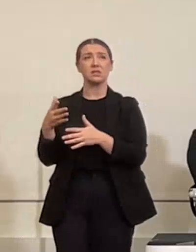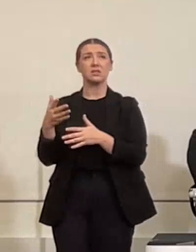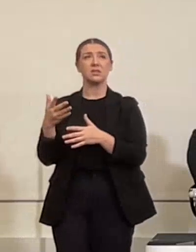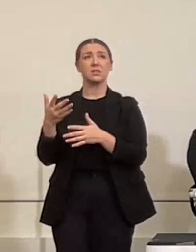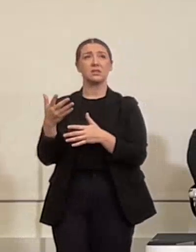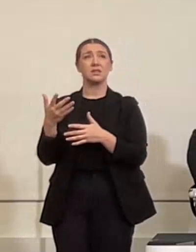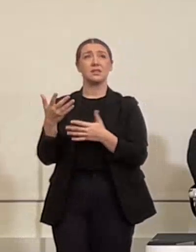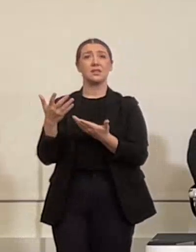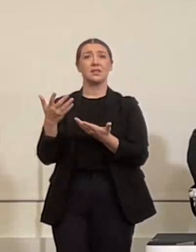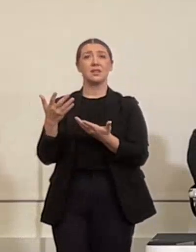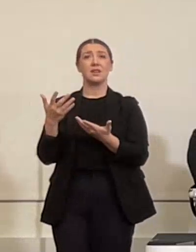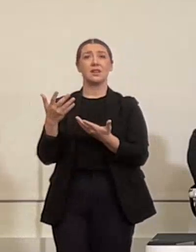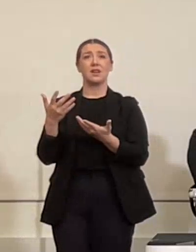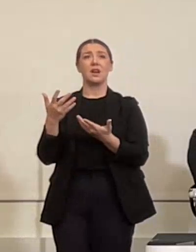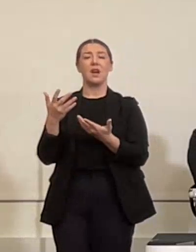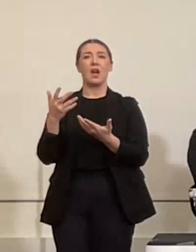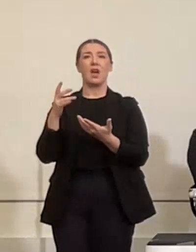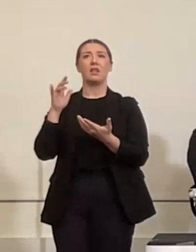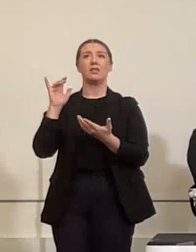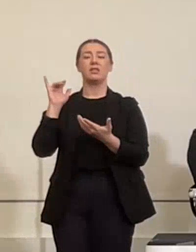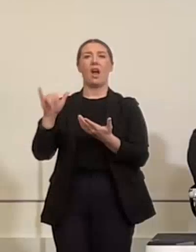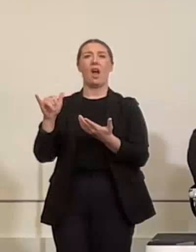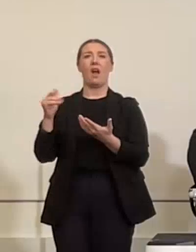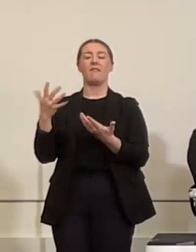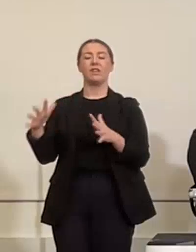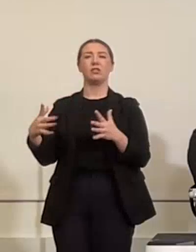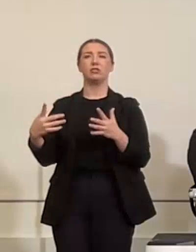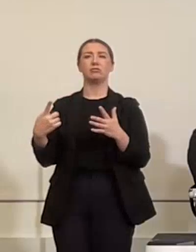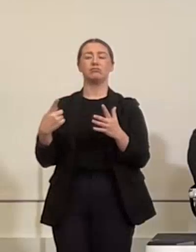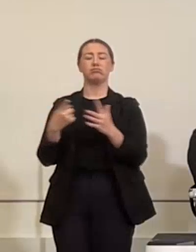internalizes something much deeper to them then oh, hey, we